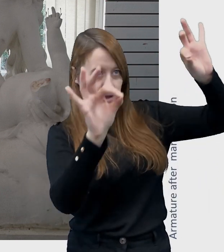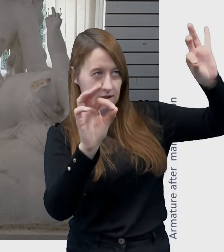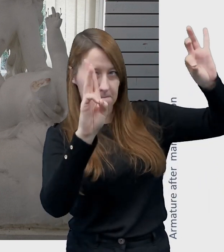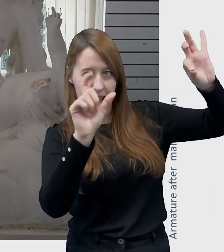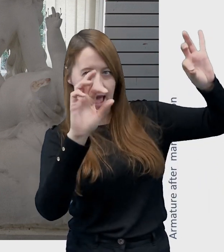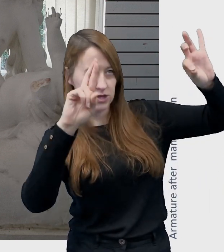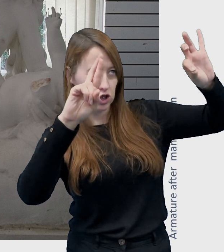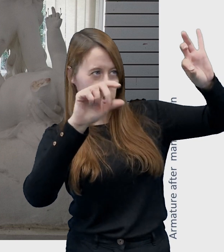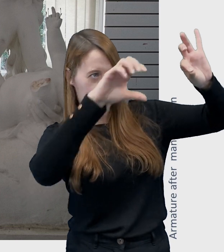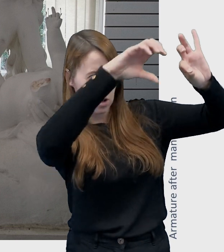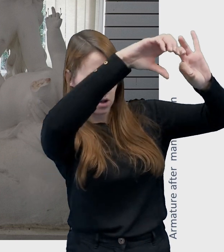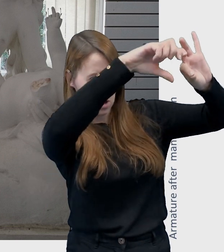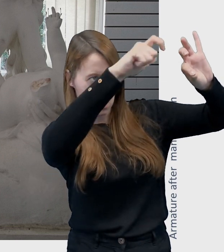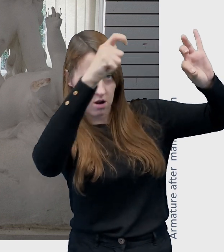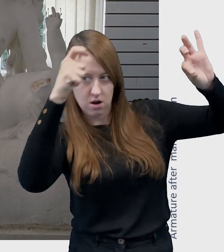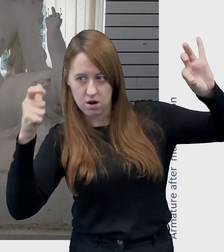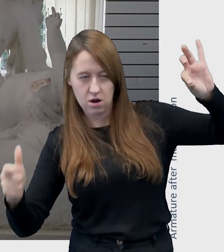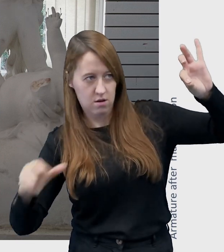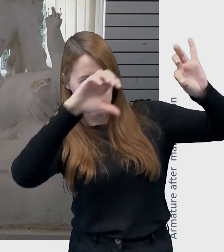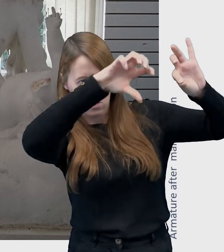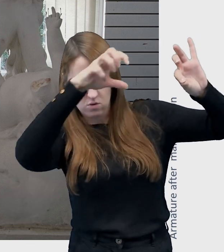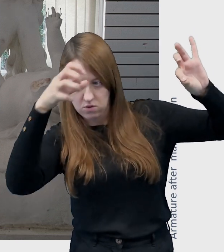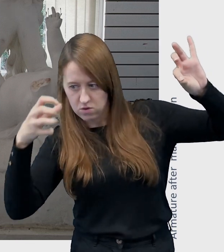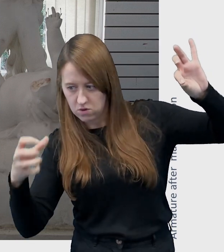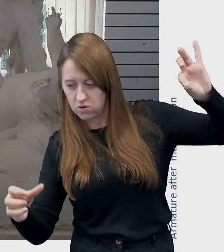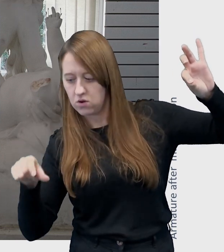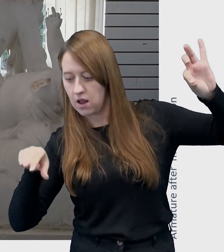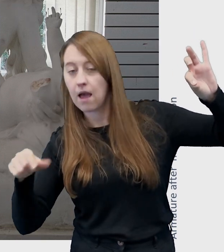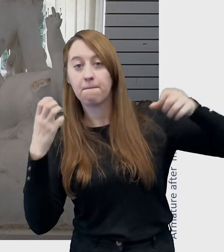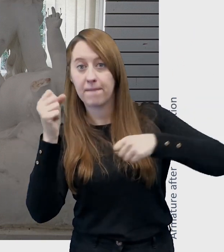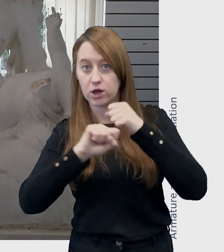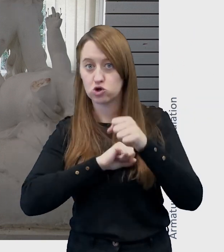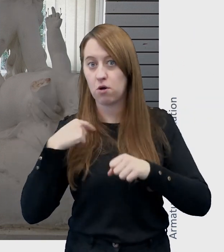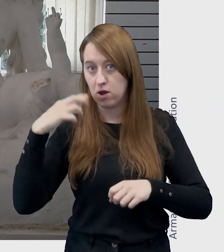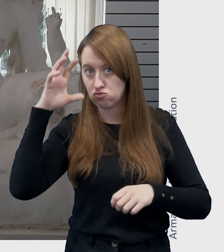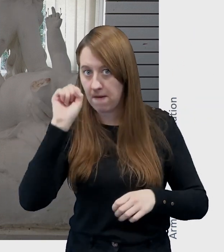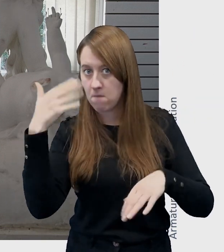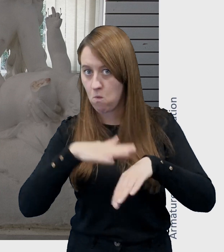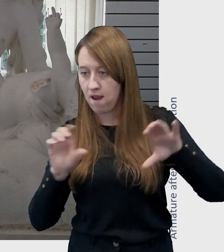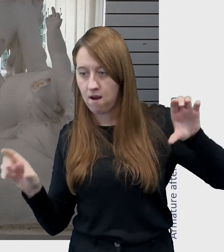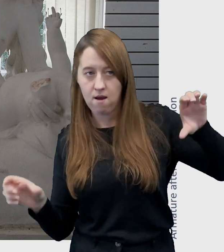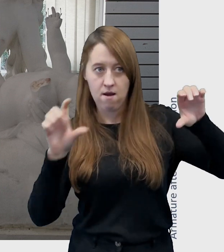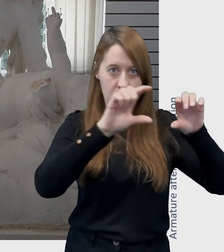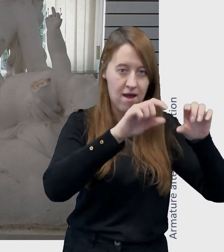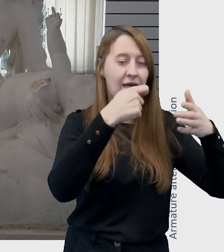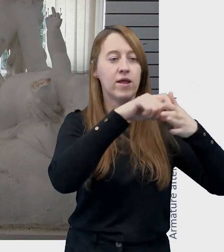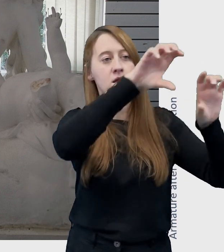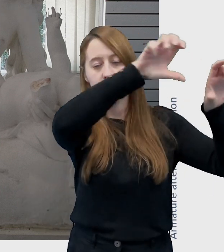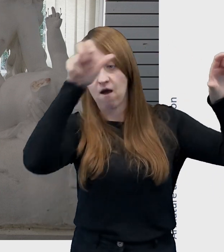how it all fitted together to expose the armature so that I could then it could then be bent back into shape so the structure